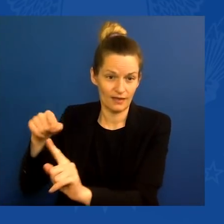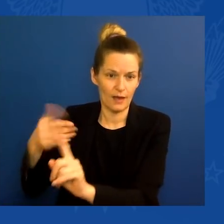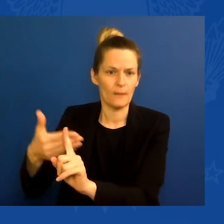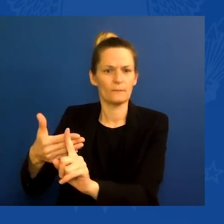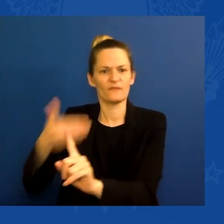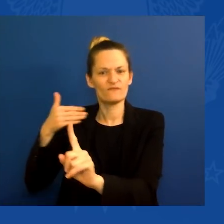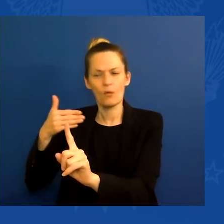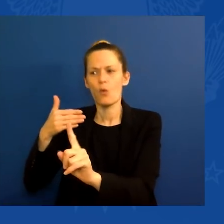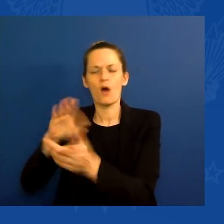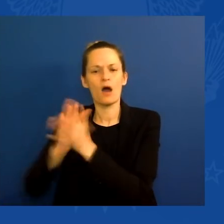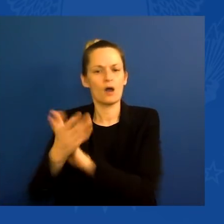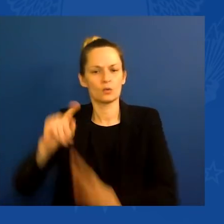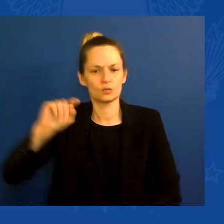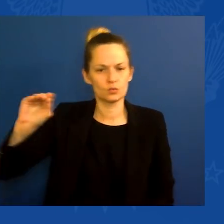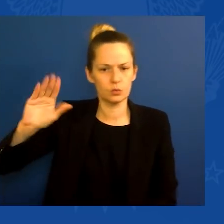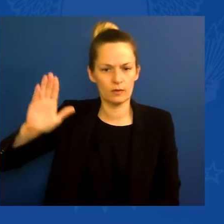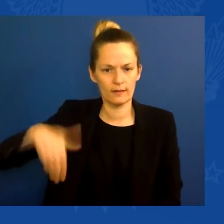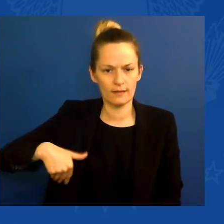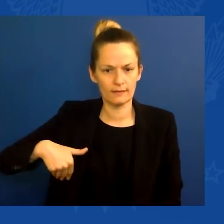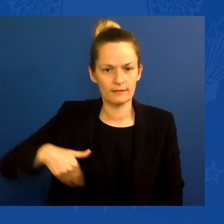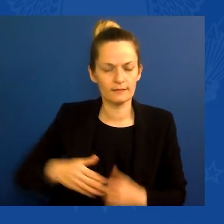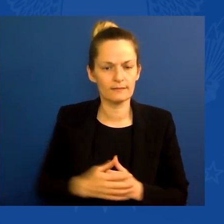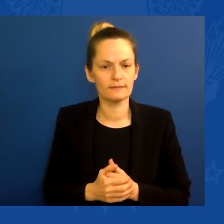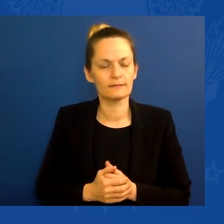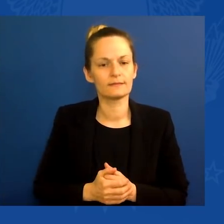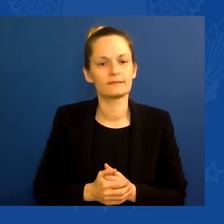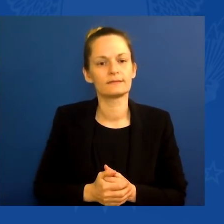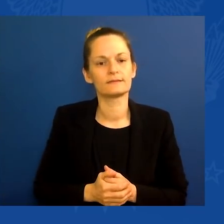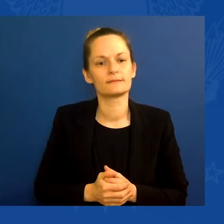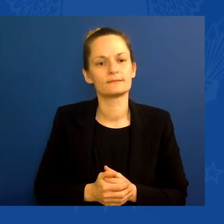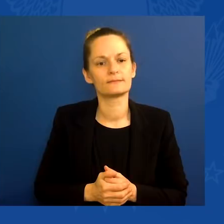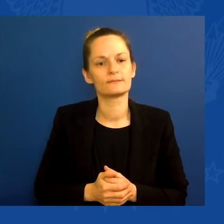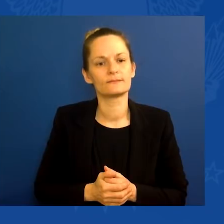My mother used to say, "Out of everything bad, something good will come if you look hard enough for it."